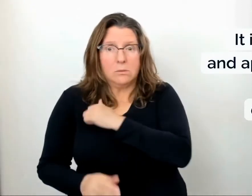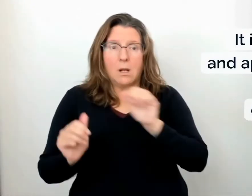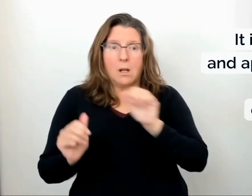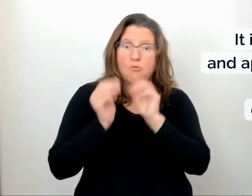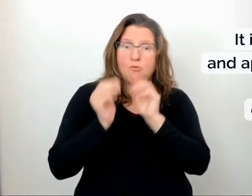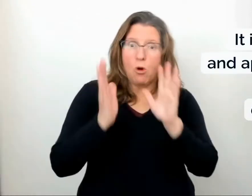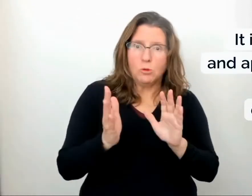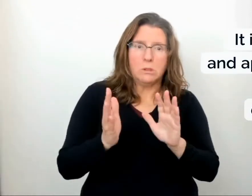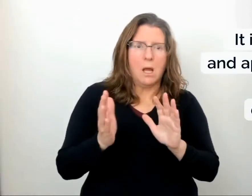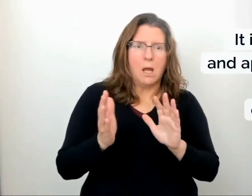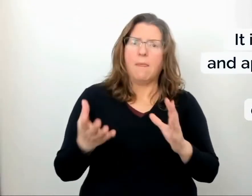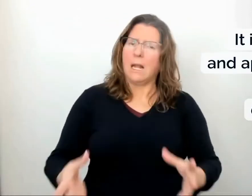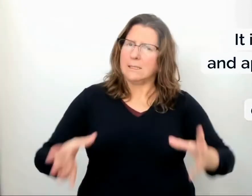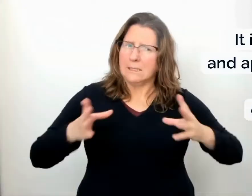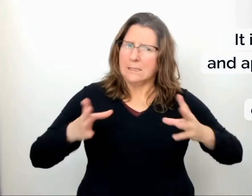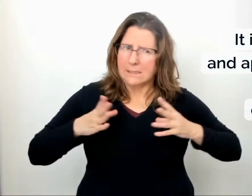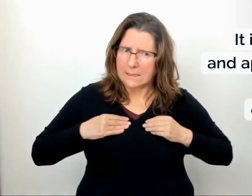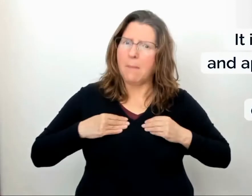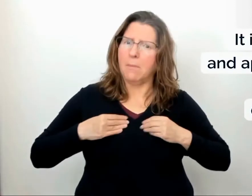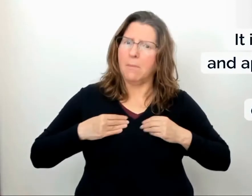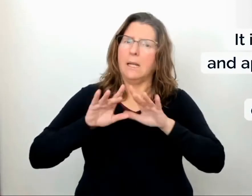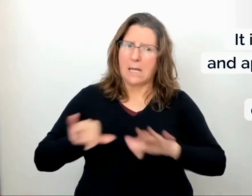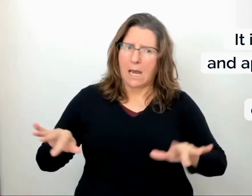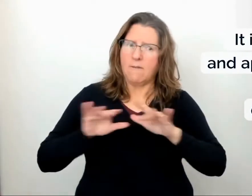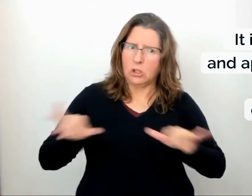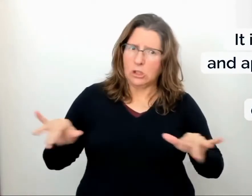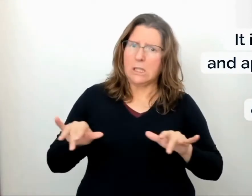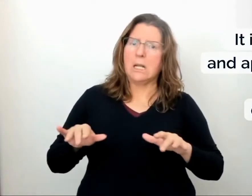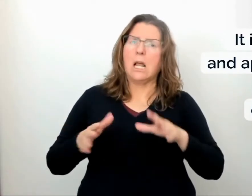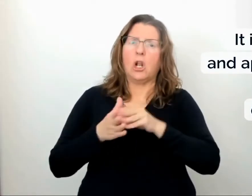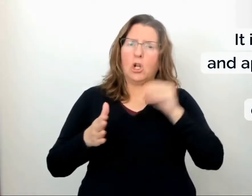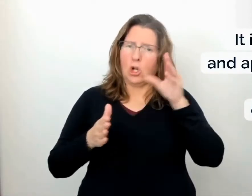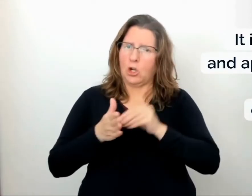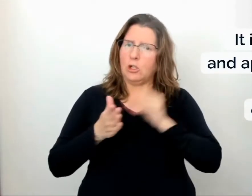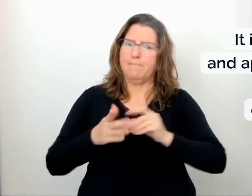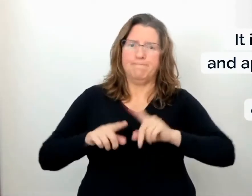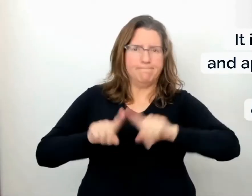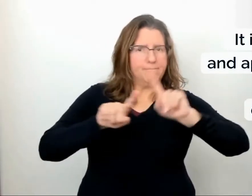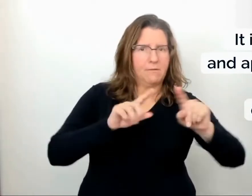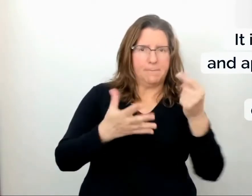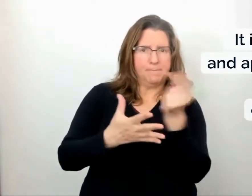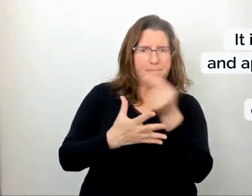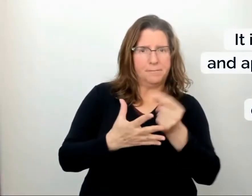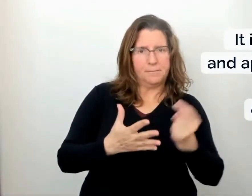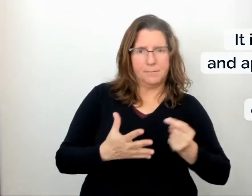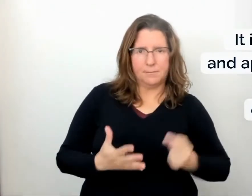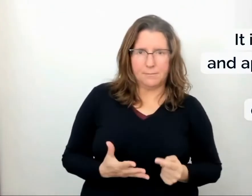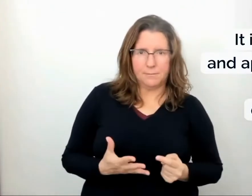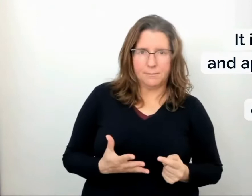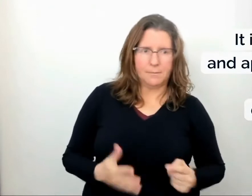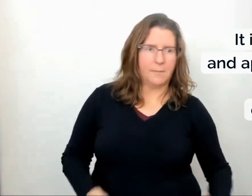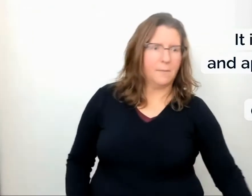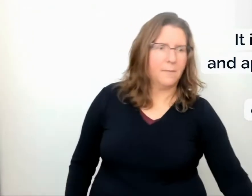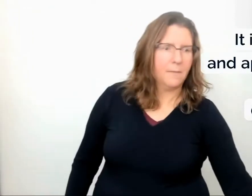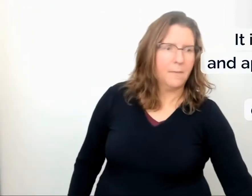Inclusion is an attitude and an approach that embraces diversity and learner differences.